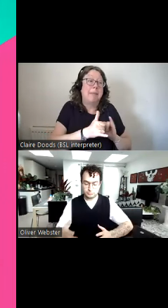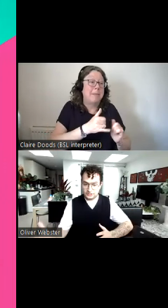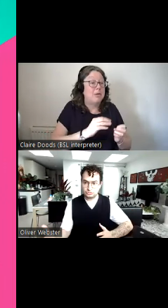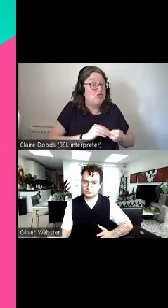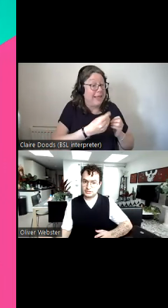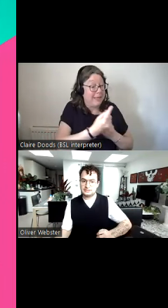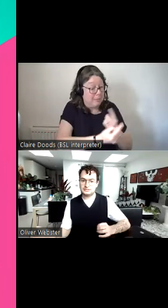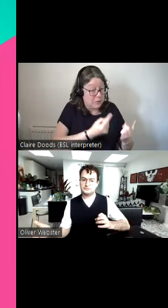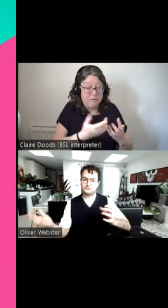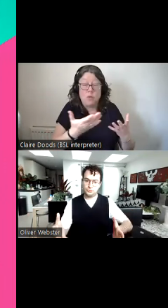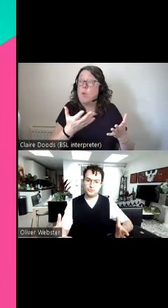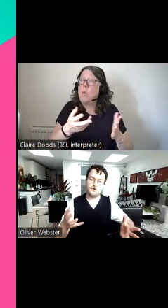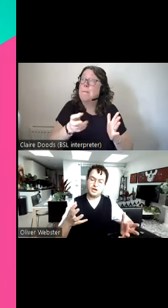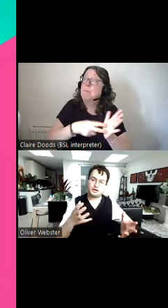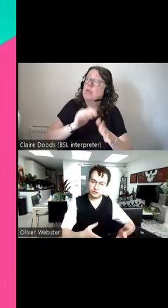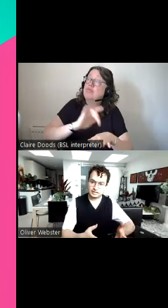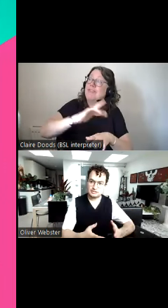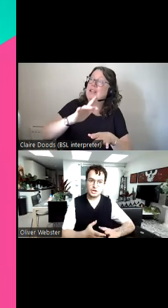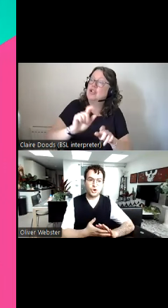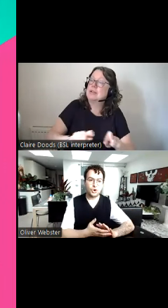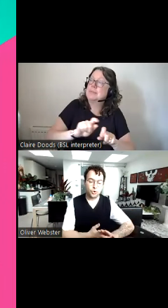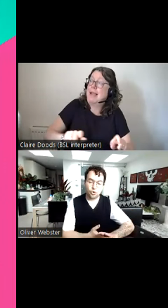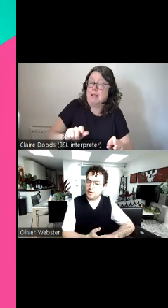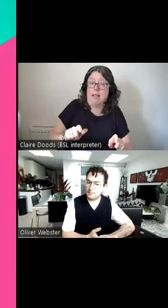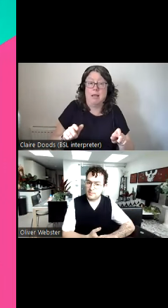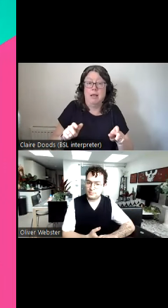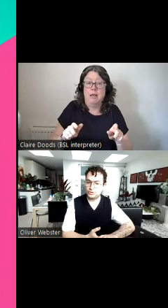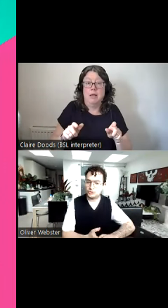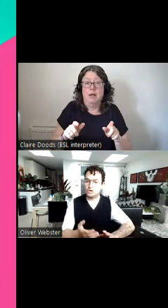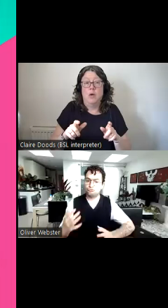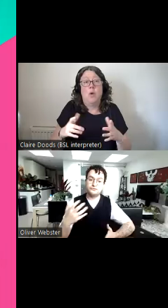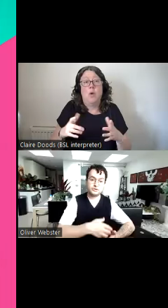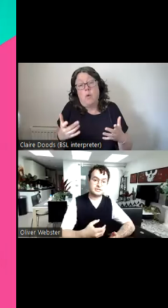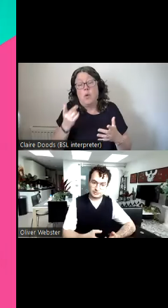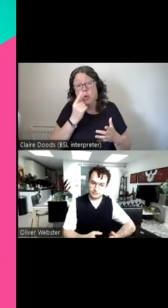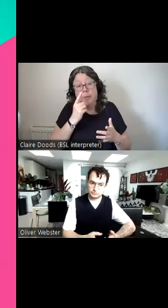professional subtitlers for content, or it might be people who are reviewing subtitles